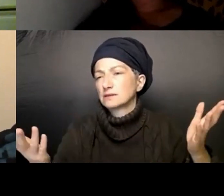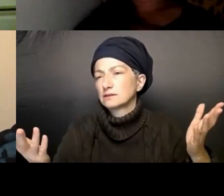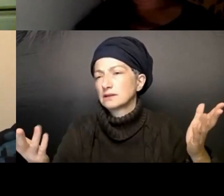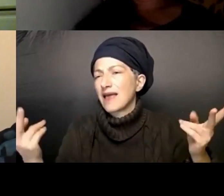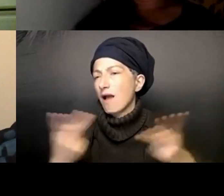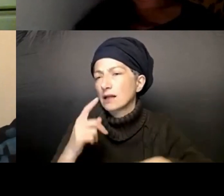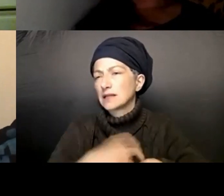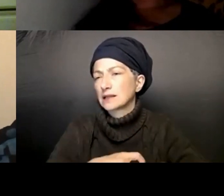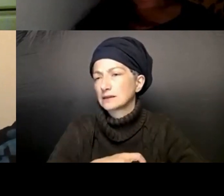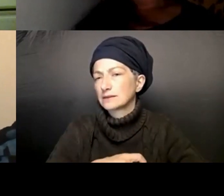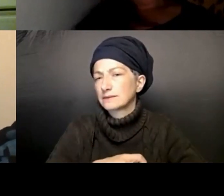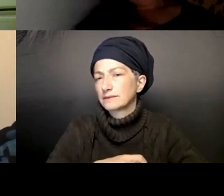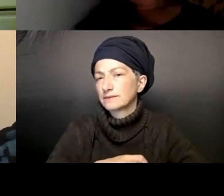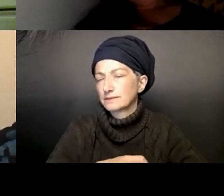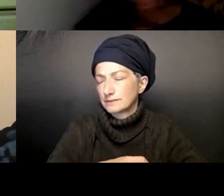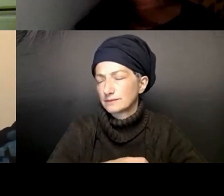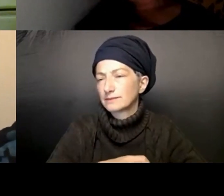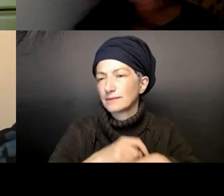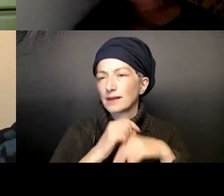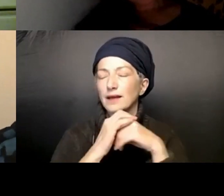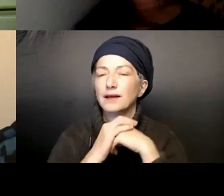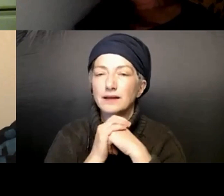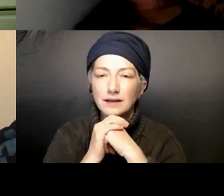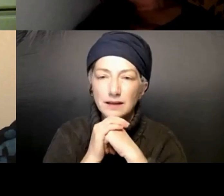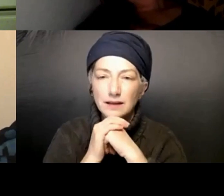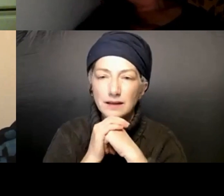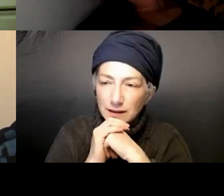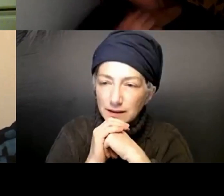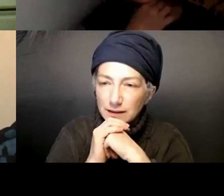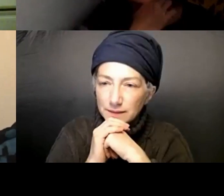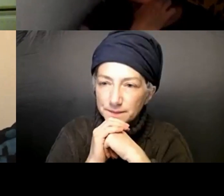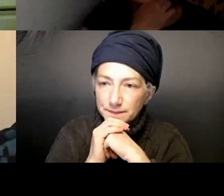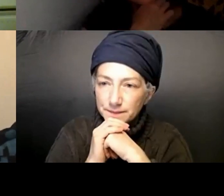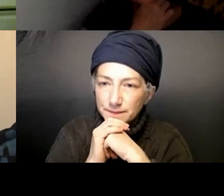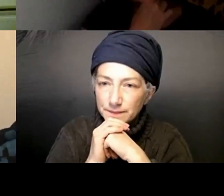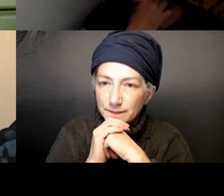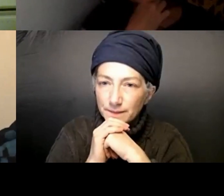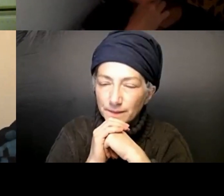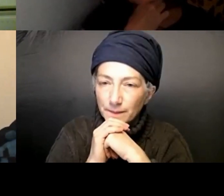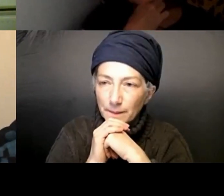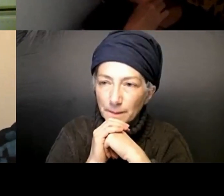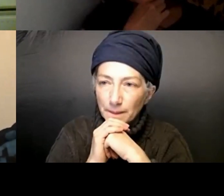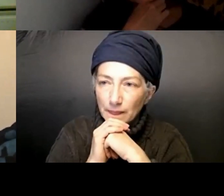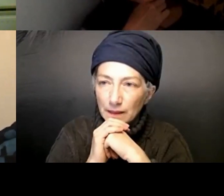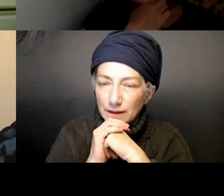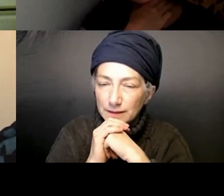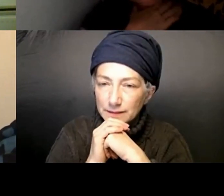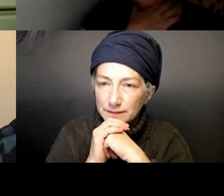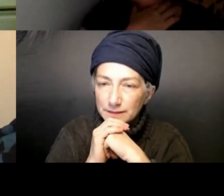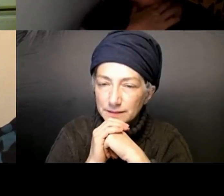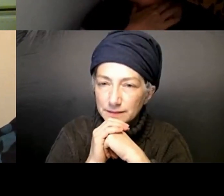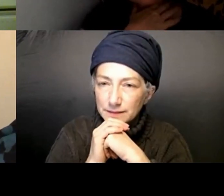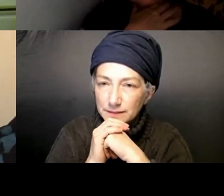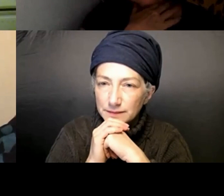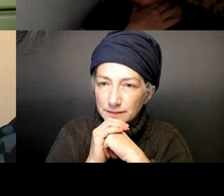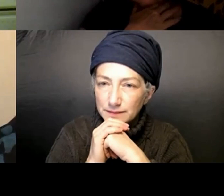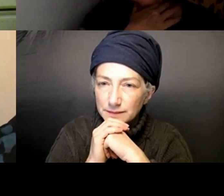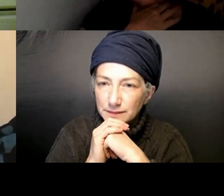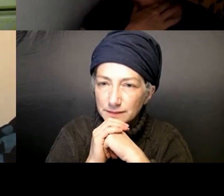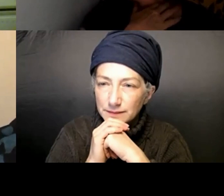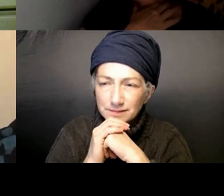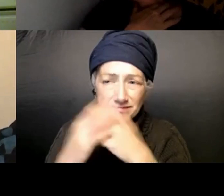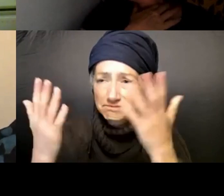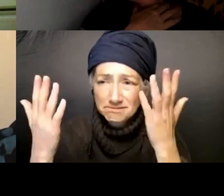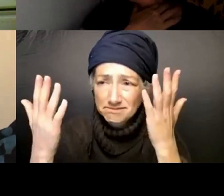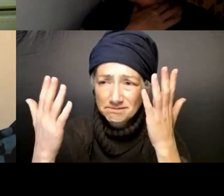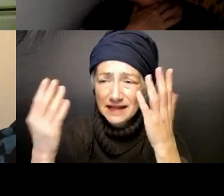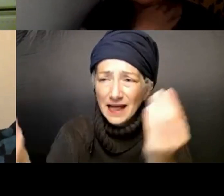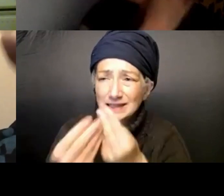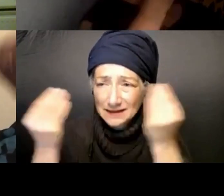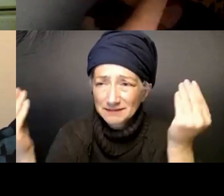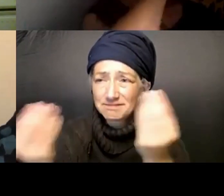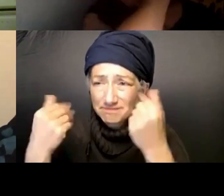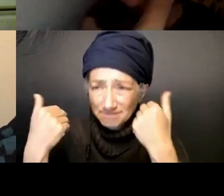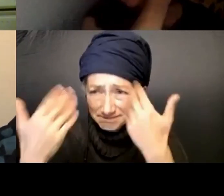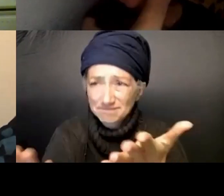Within dosage, of course, but, yeah, just indulge. We have all earned it.